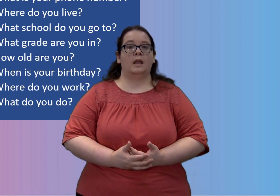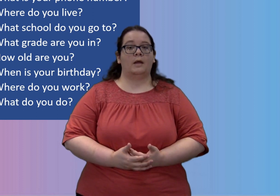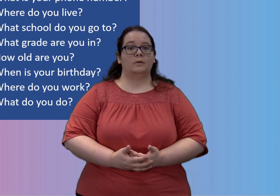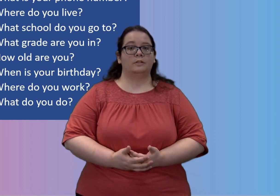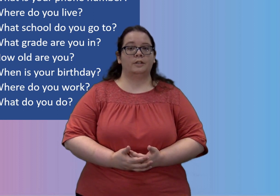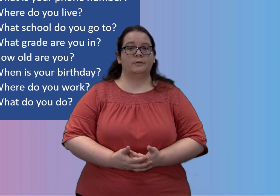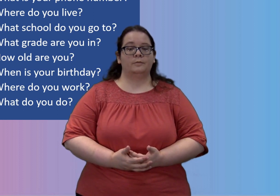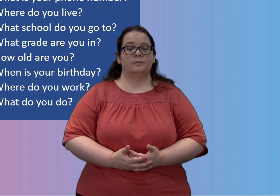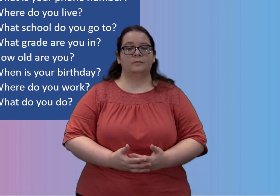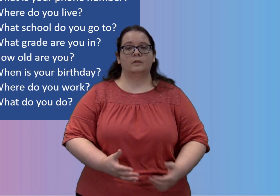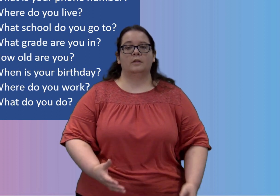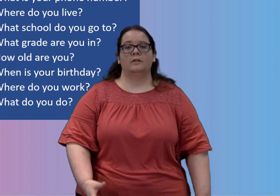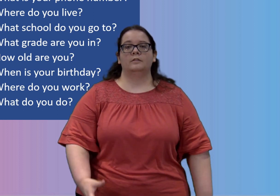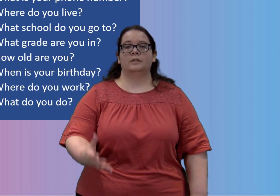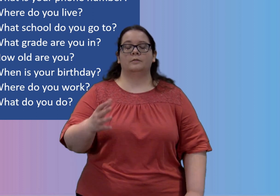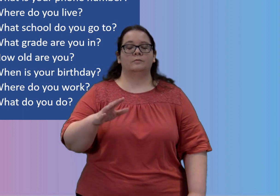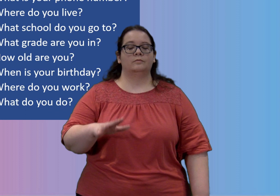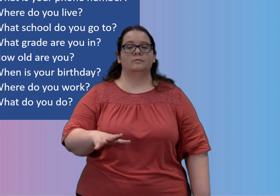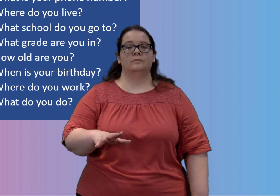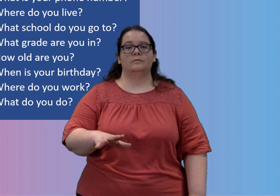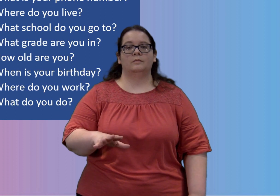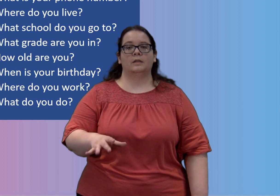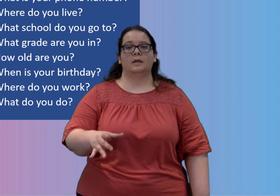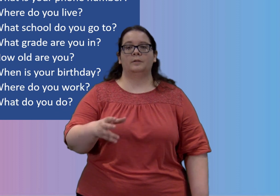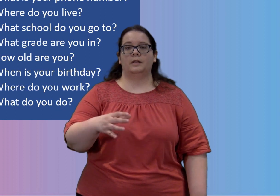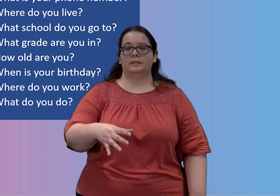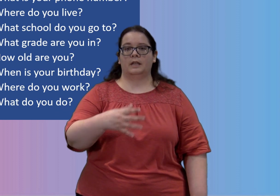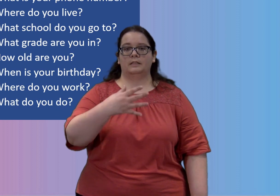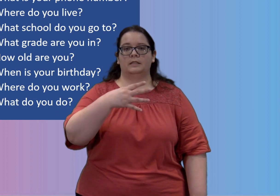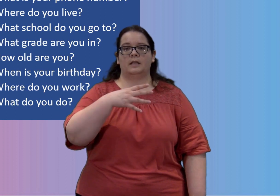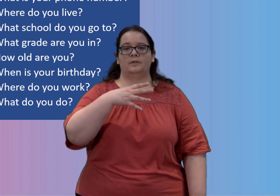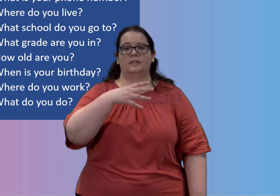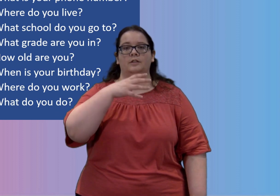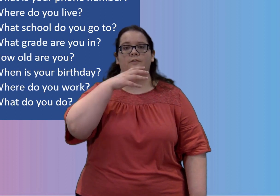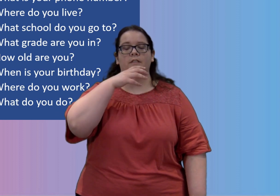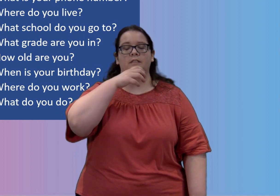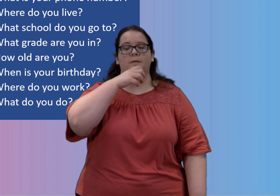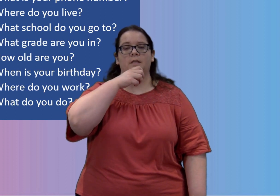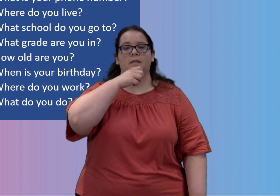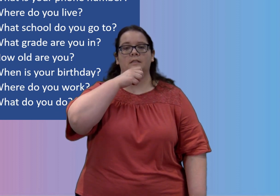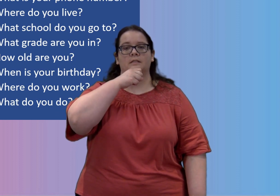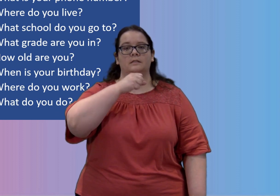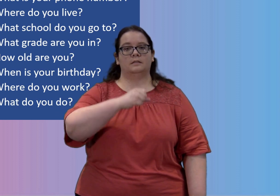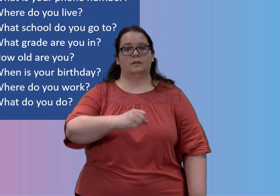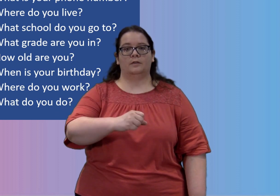How old are you? So, a couple other signs that you need to know for this, because they're all